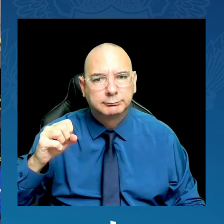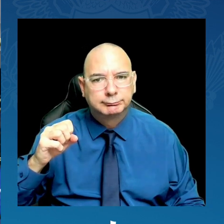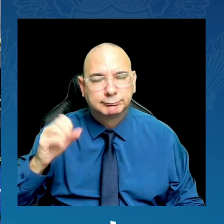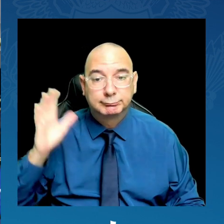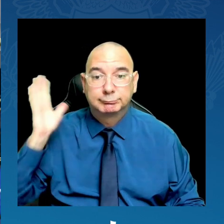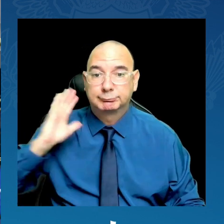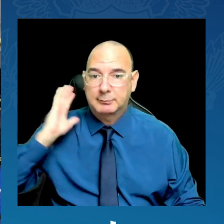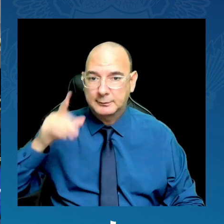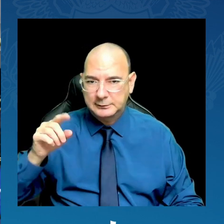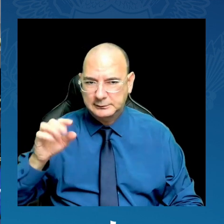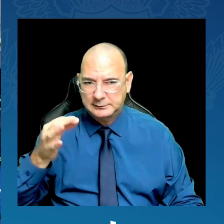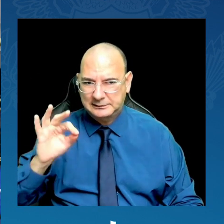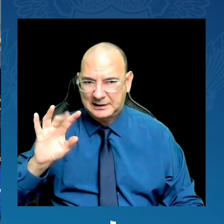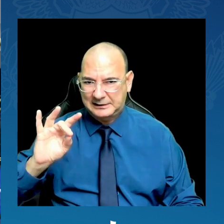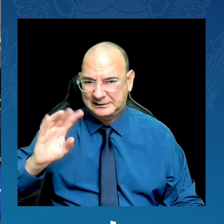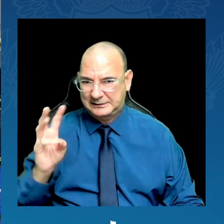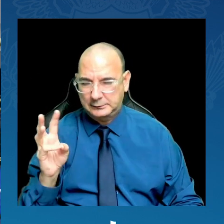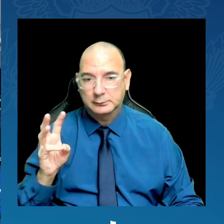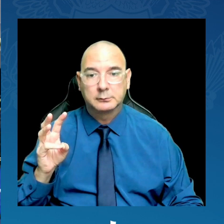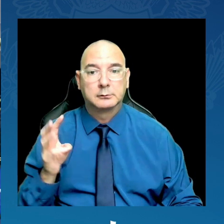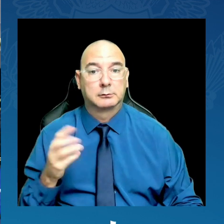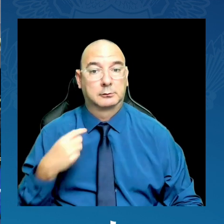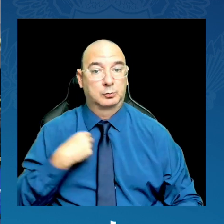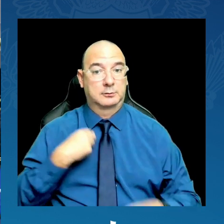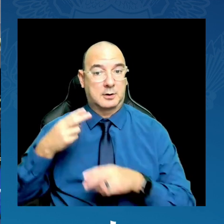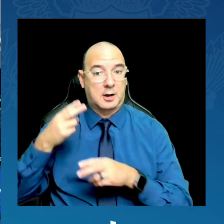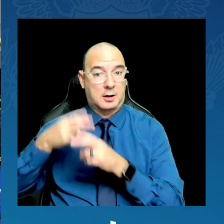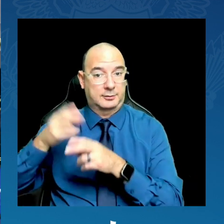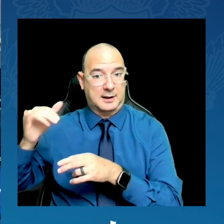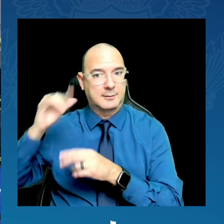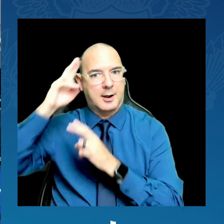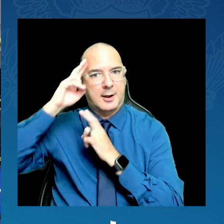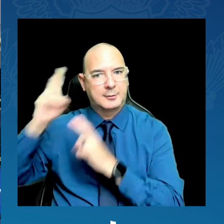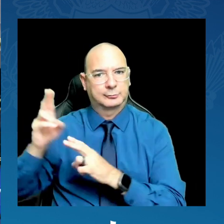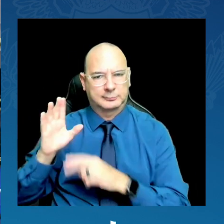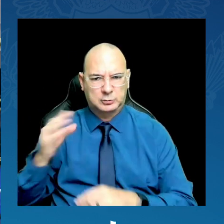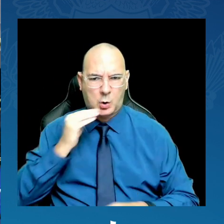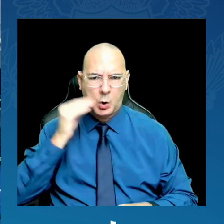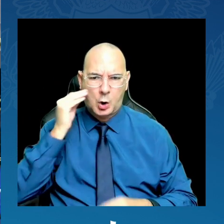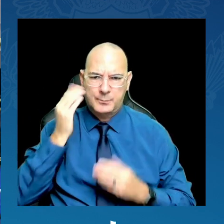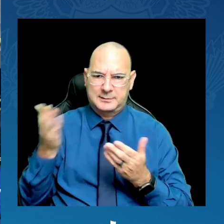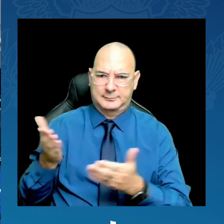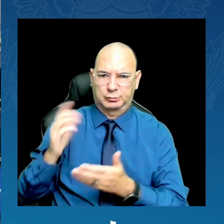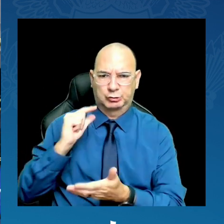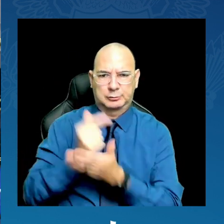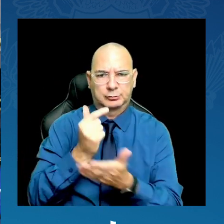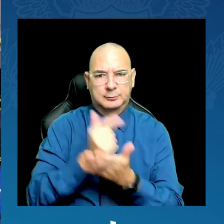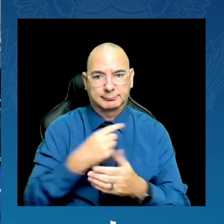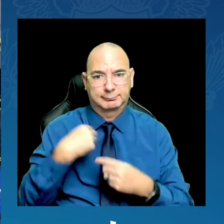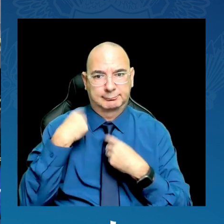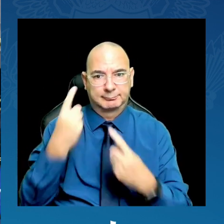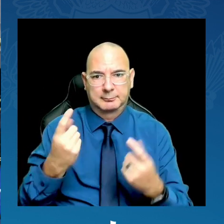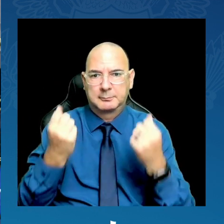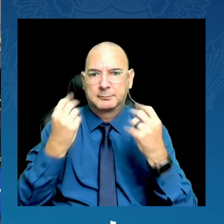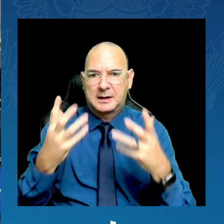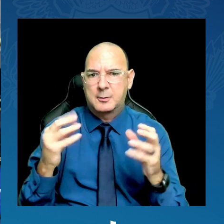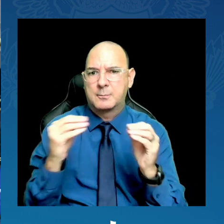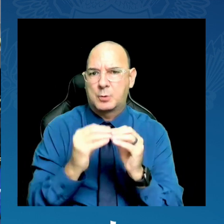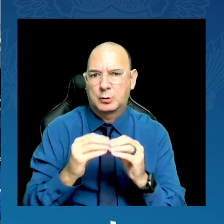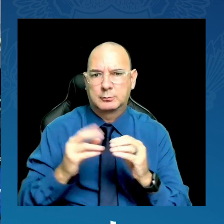has been home to thousands of engineering graduates over the years, and many more are currently enrolled and will enroll in years to come.